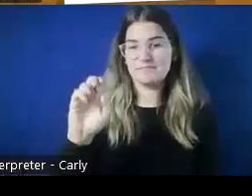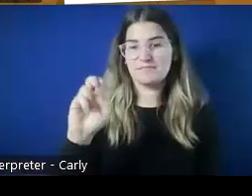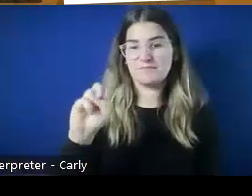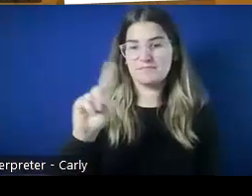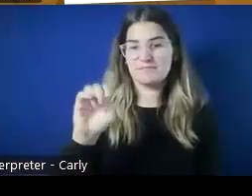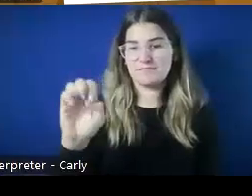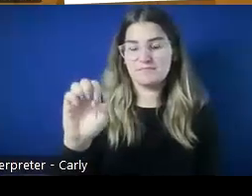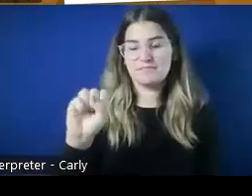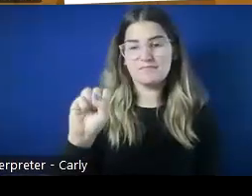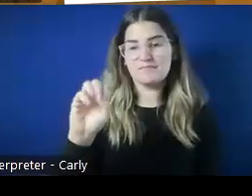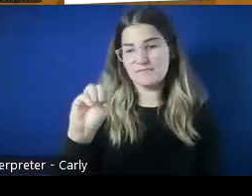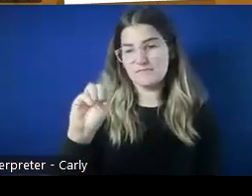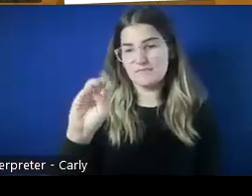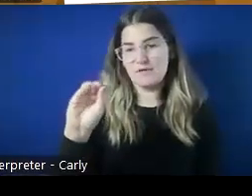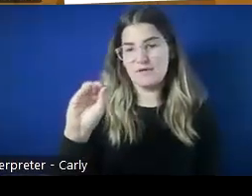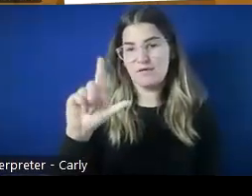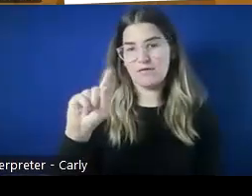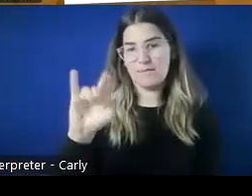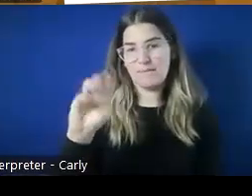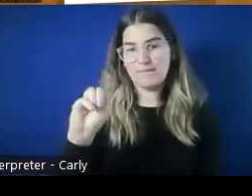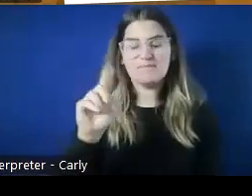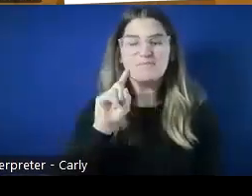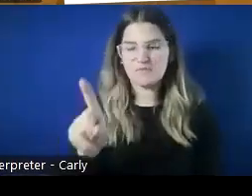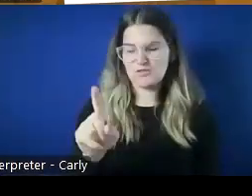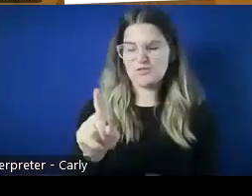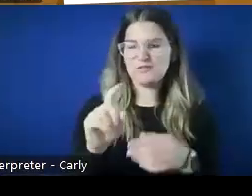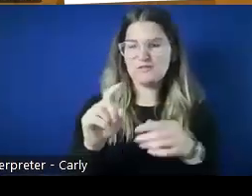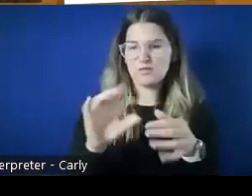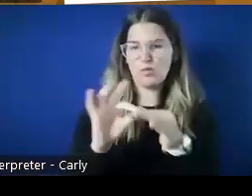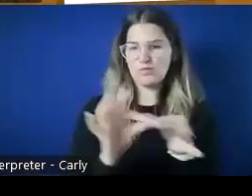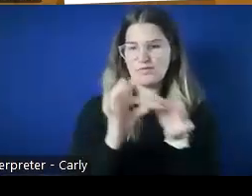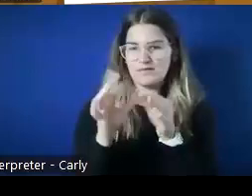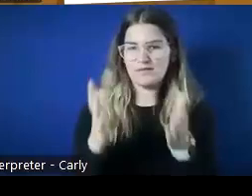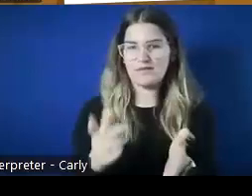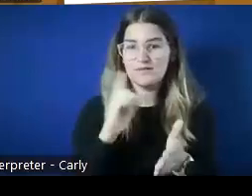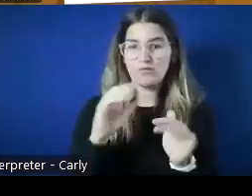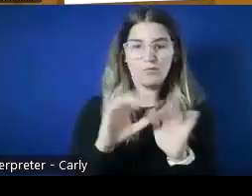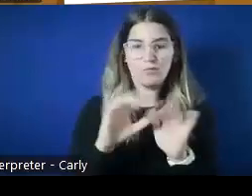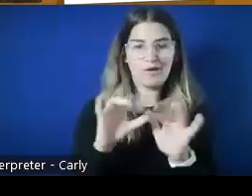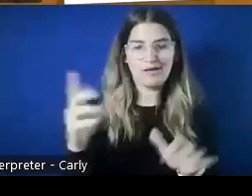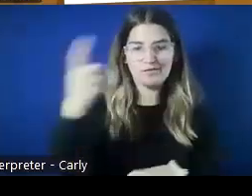clinical coordinator for the brighter days Urgent Care uh she received her doctorate this past year